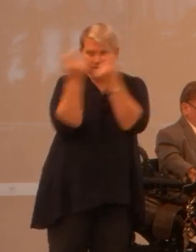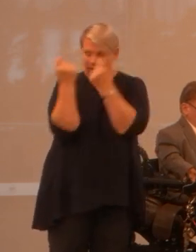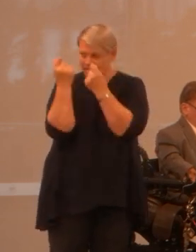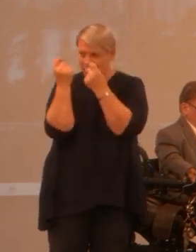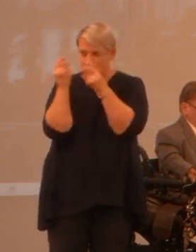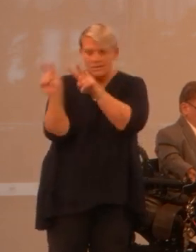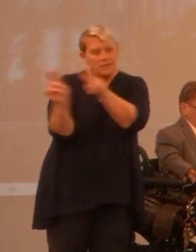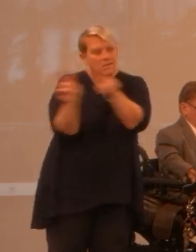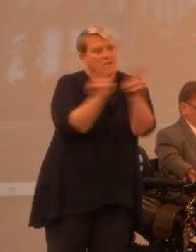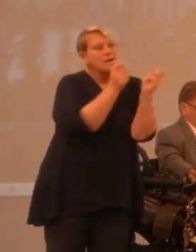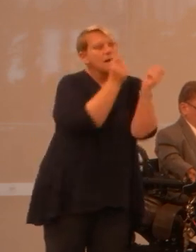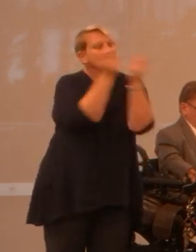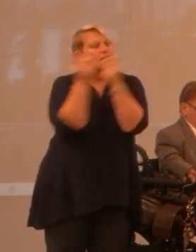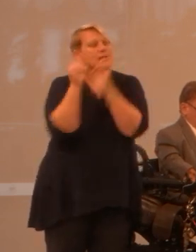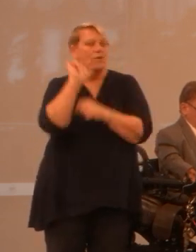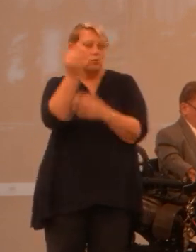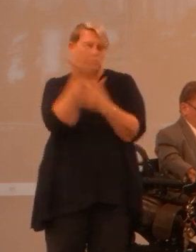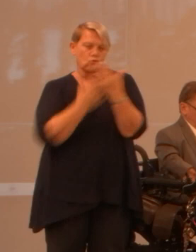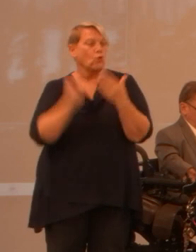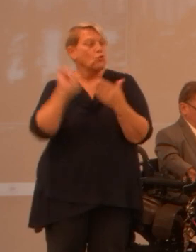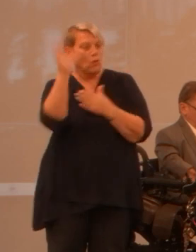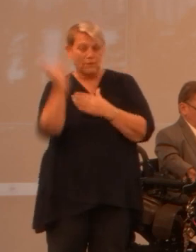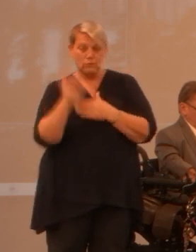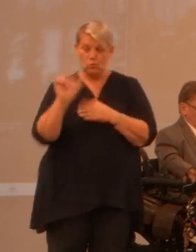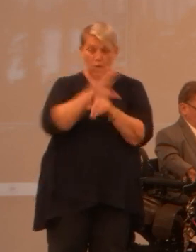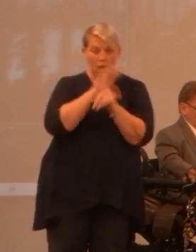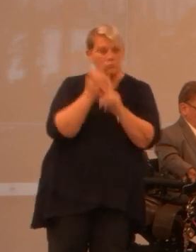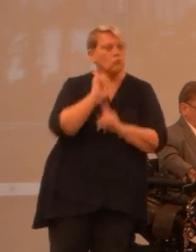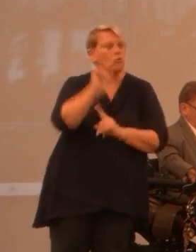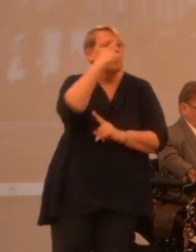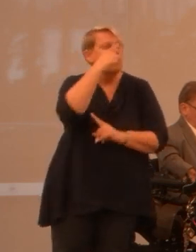I'm telling you about your country, your culture, your people, your values,